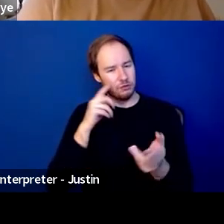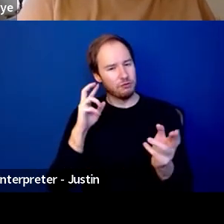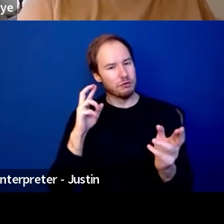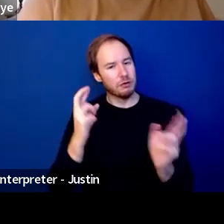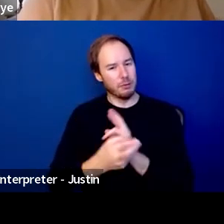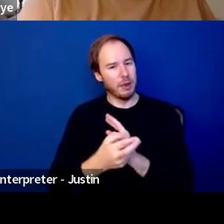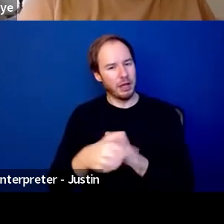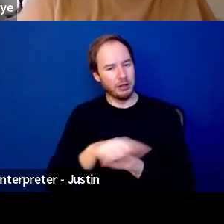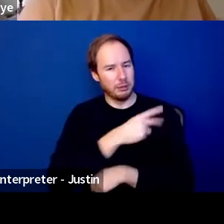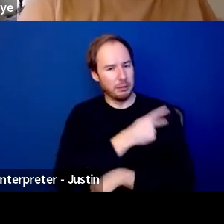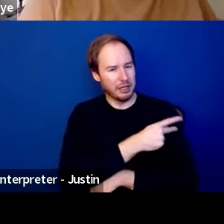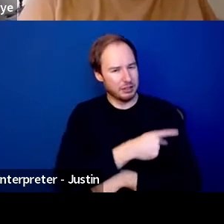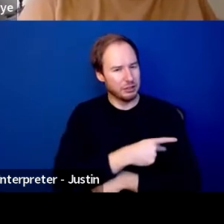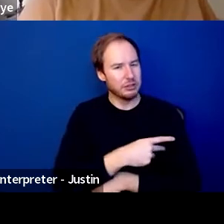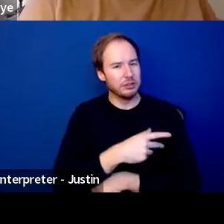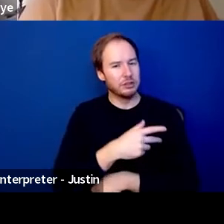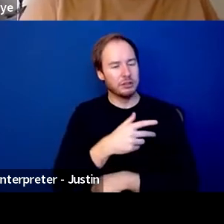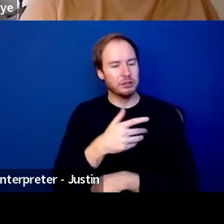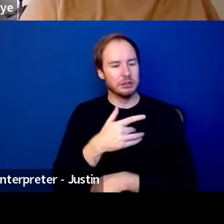to people outside the homeless world.